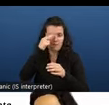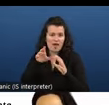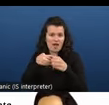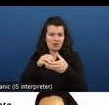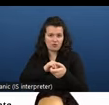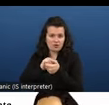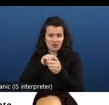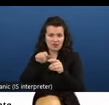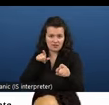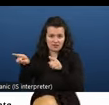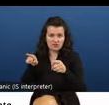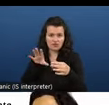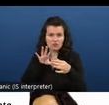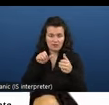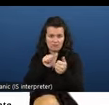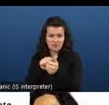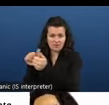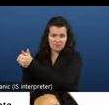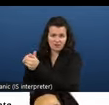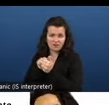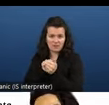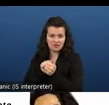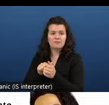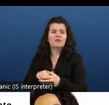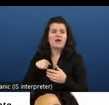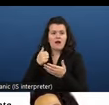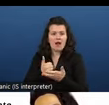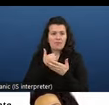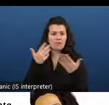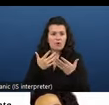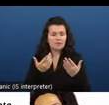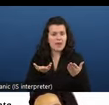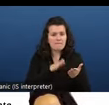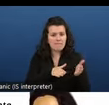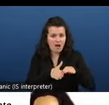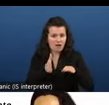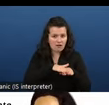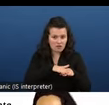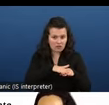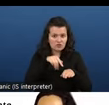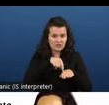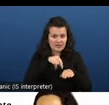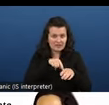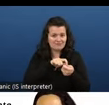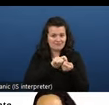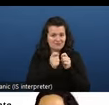our relaxing kit, as well as the packaging of our Miss, Miss carcases to ensure that